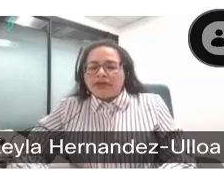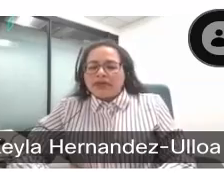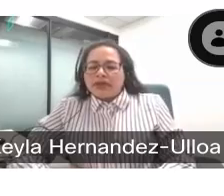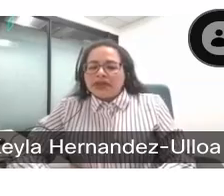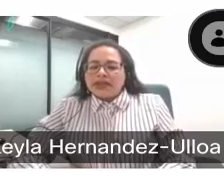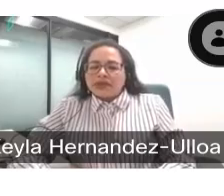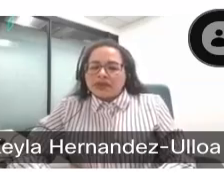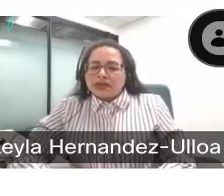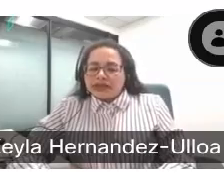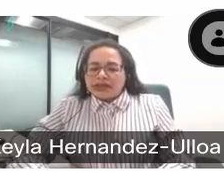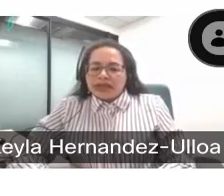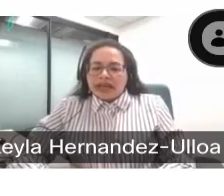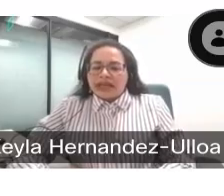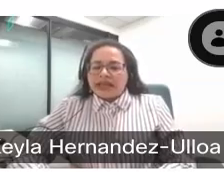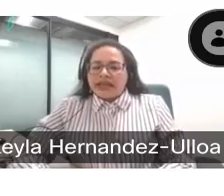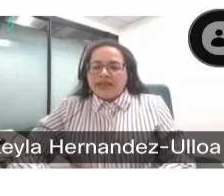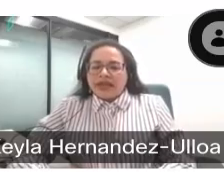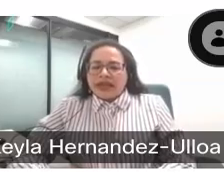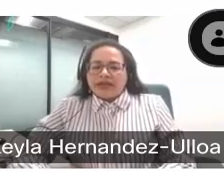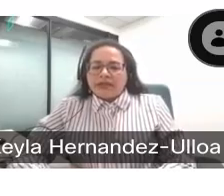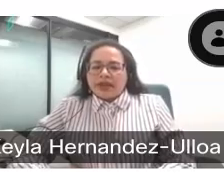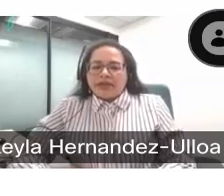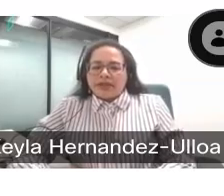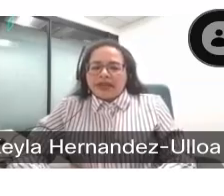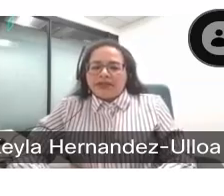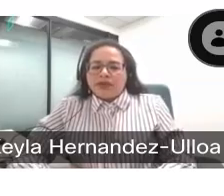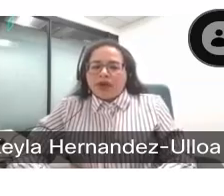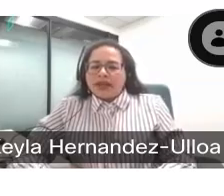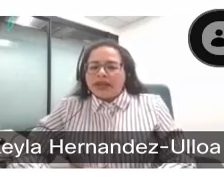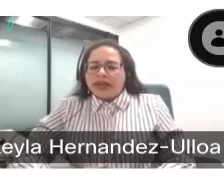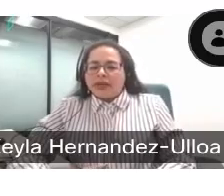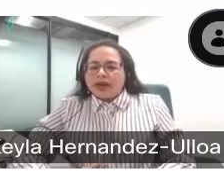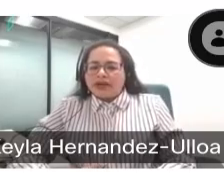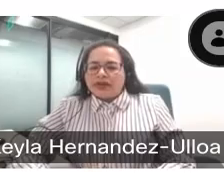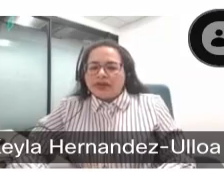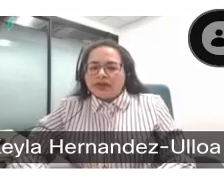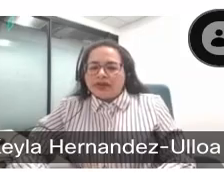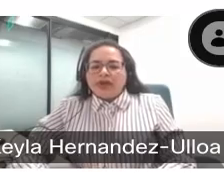Some of the things that were discussed today, like the hearing aid compatibility for wireline and wireless phones.